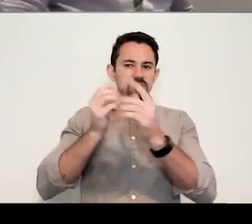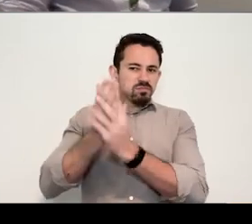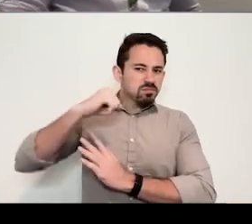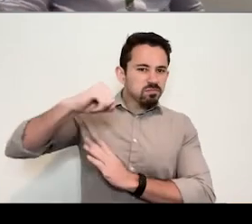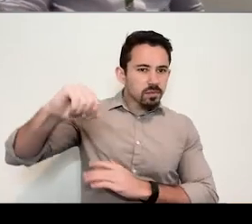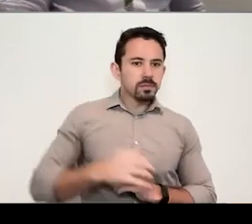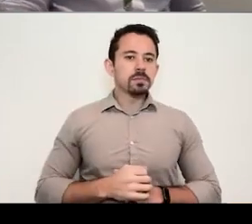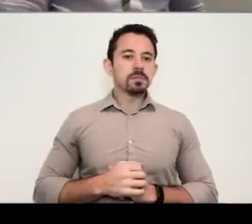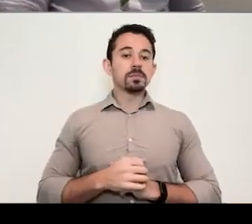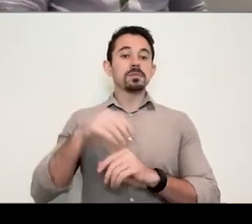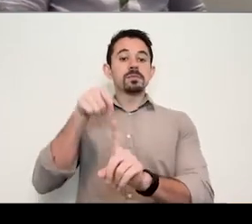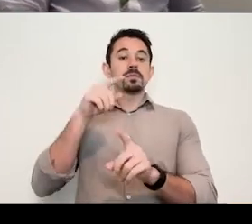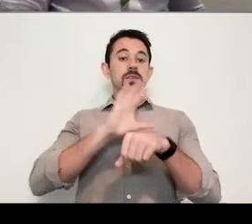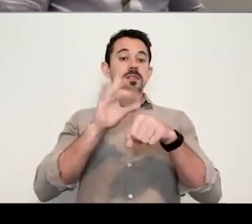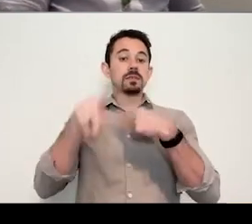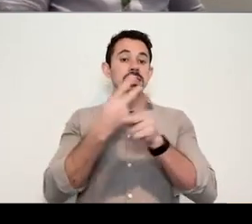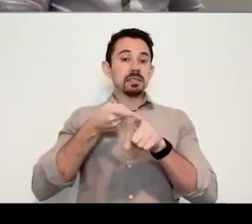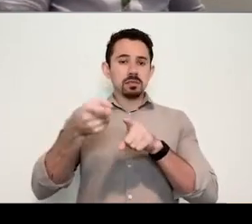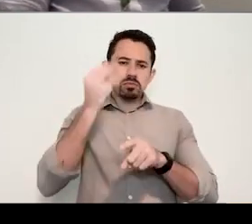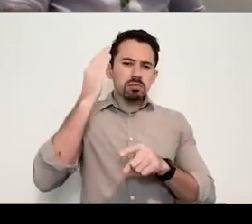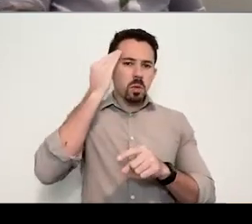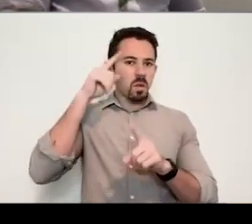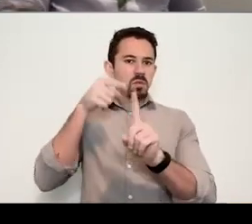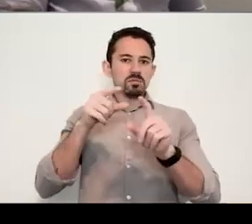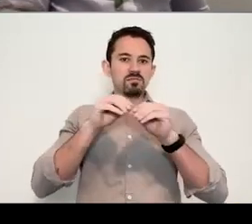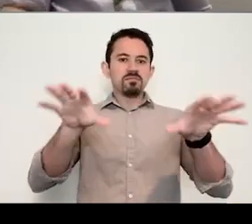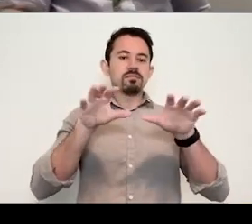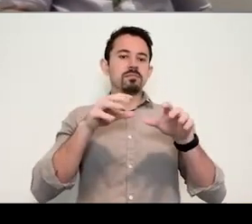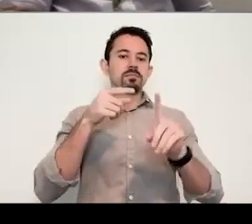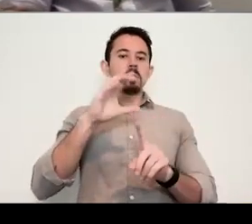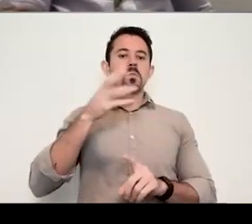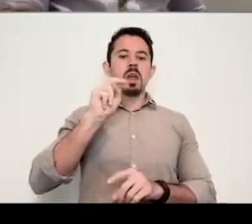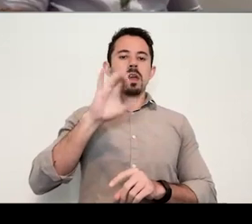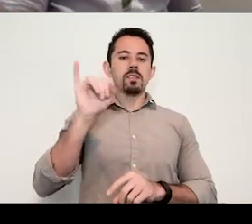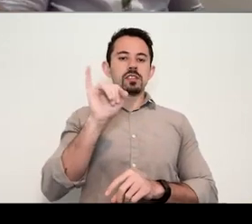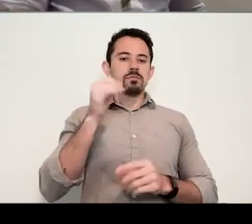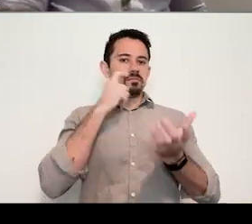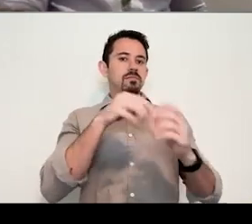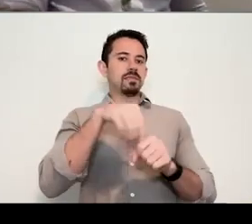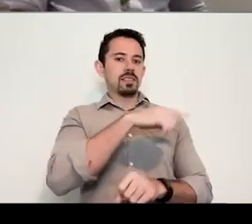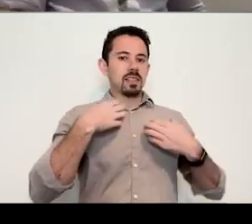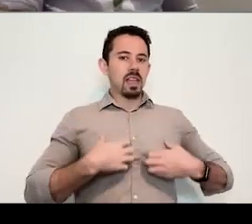lungs of individuals with cystic fibrosis (CF) a genetic disorder.